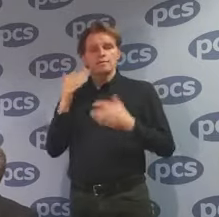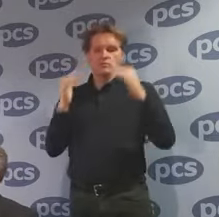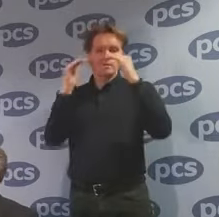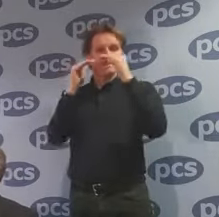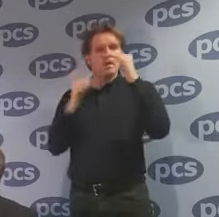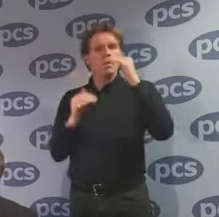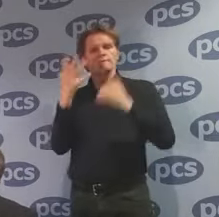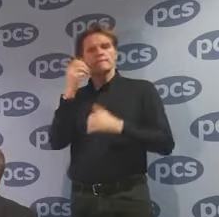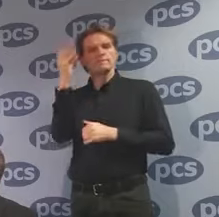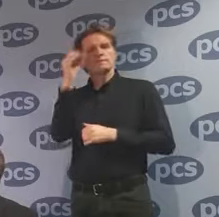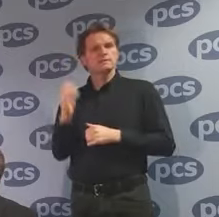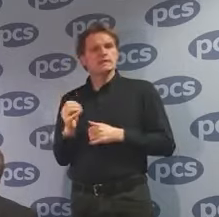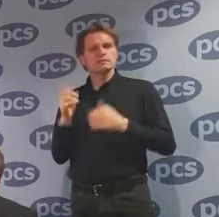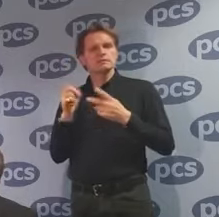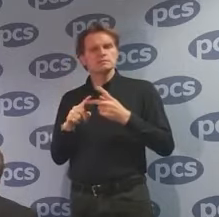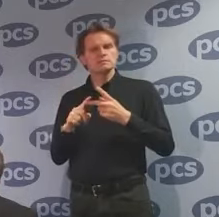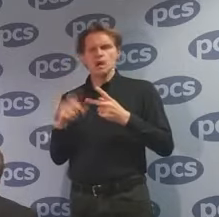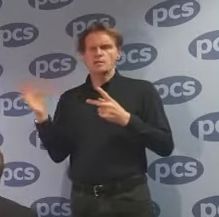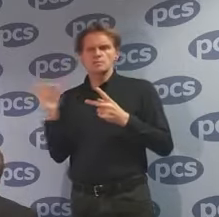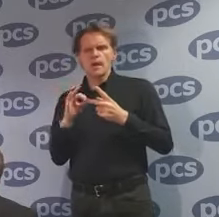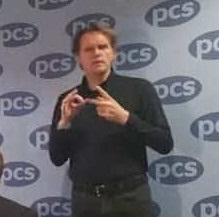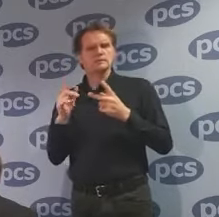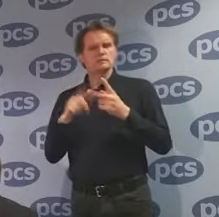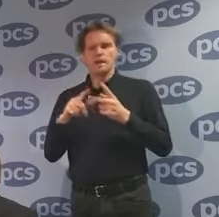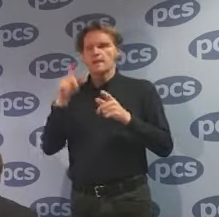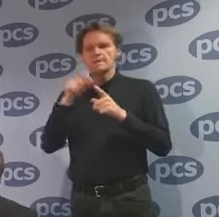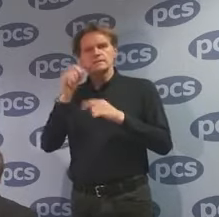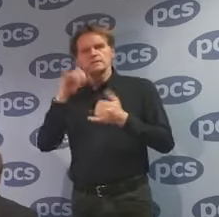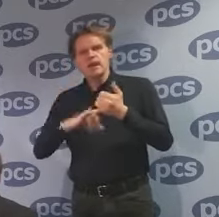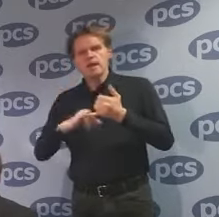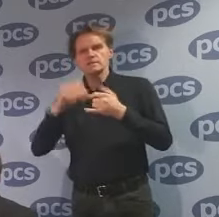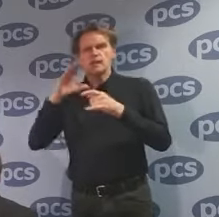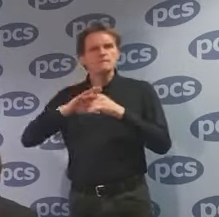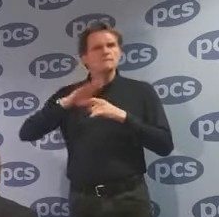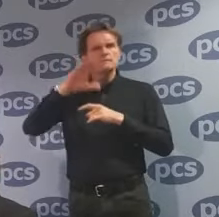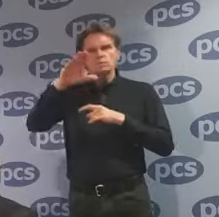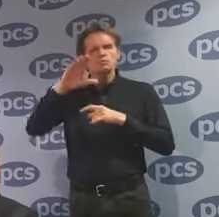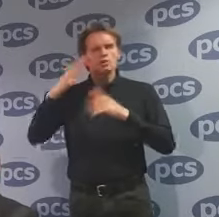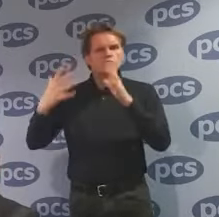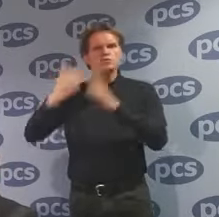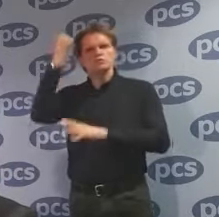see PCS has been able to achieve their aims in order to reach that threshold? Okay so